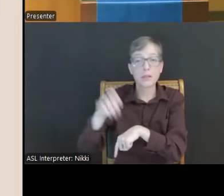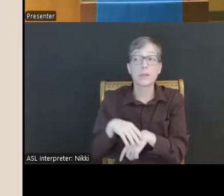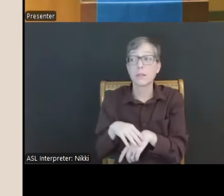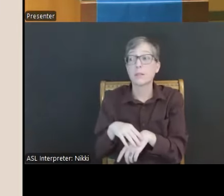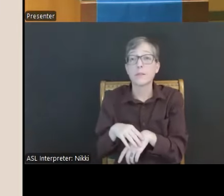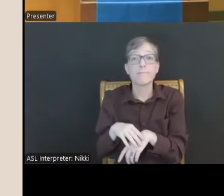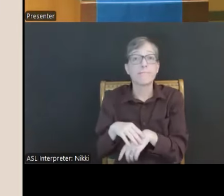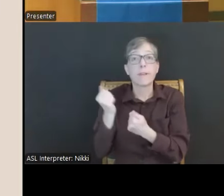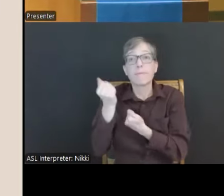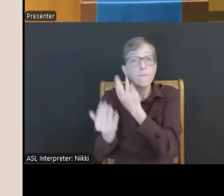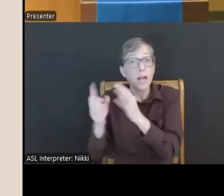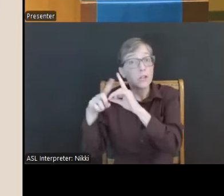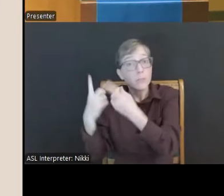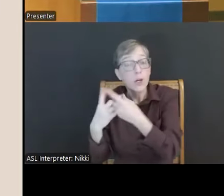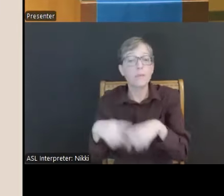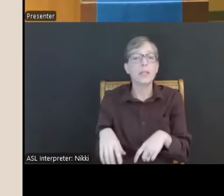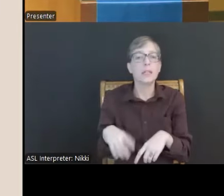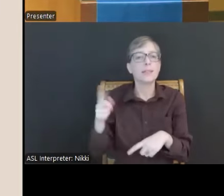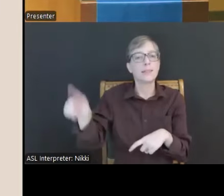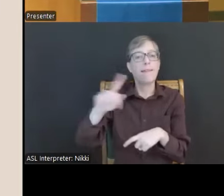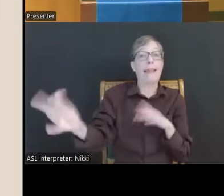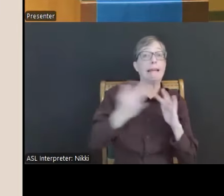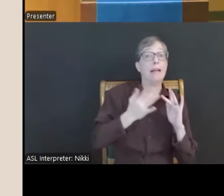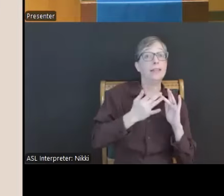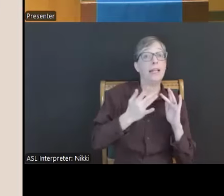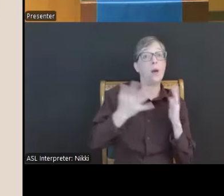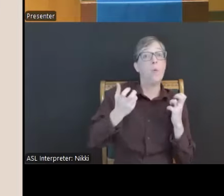connecting with fire um connecting to know about Community conversations because they wanted to